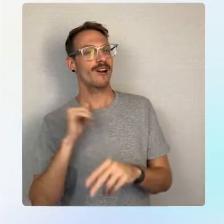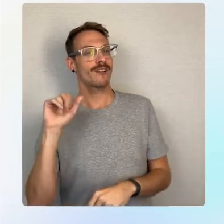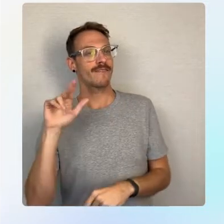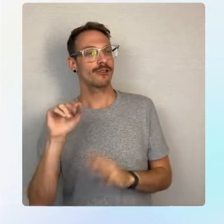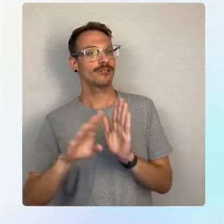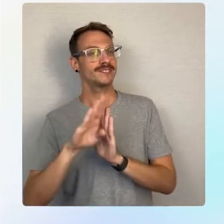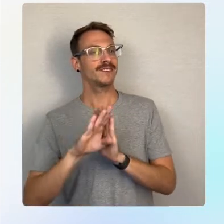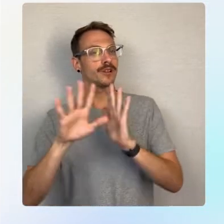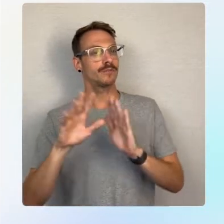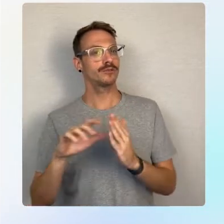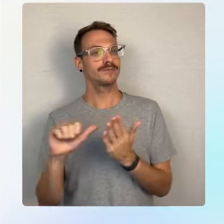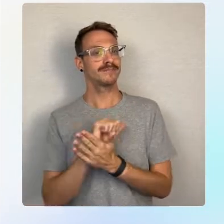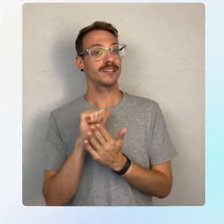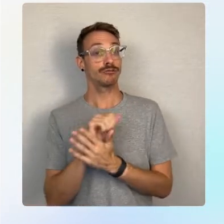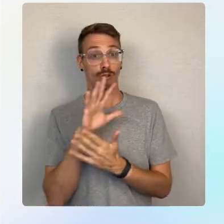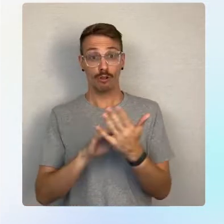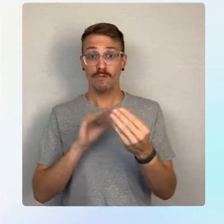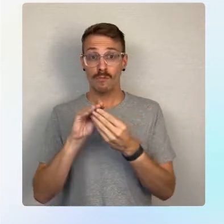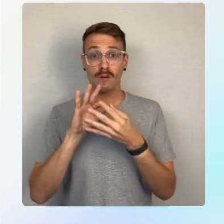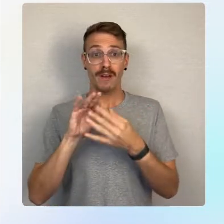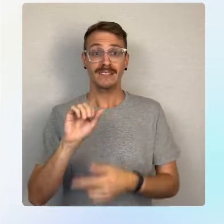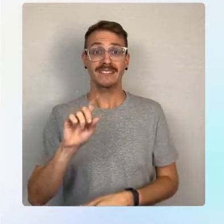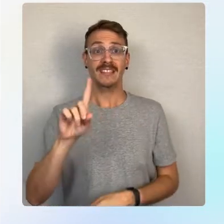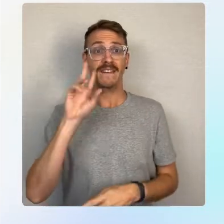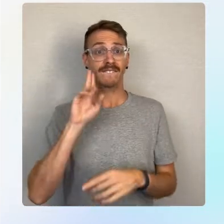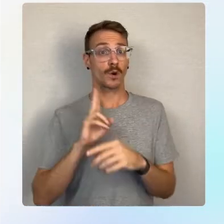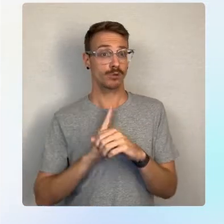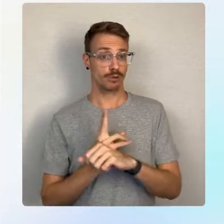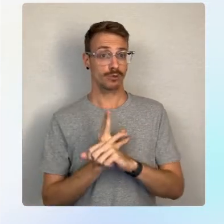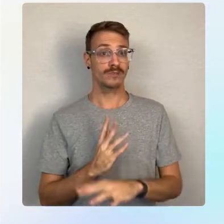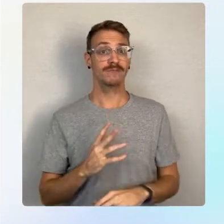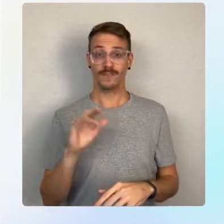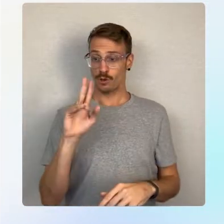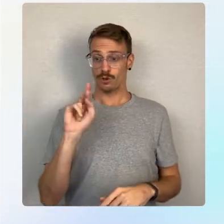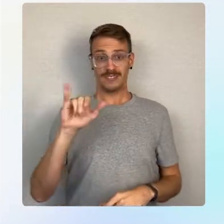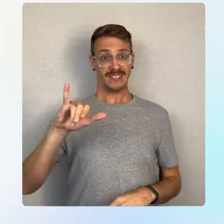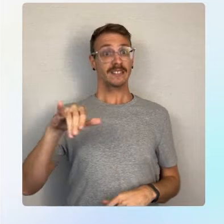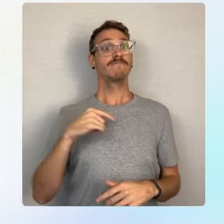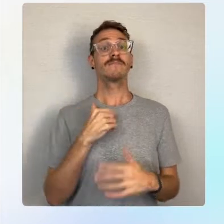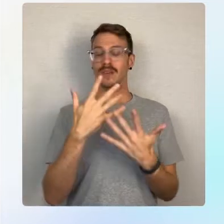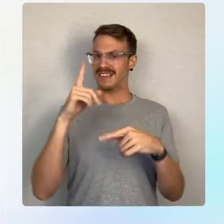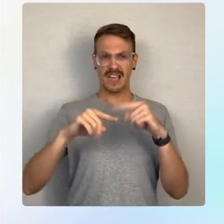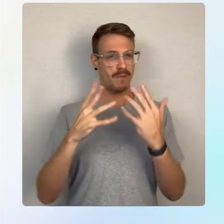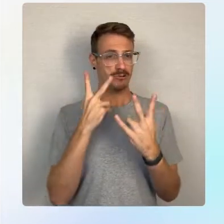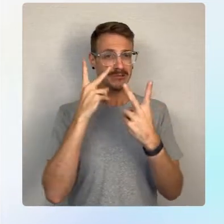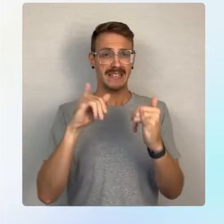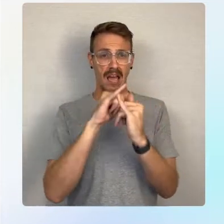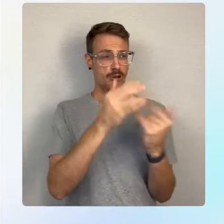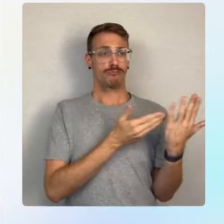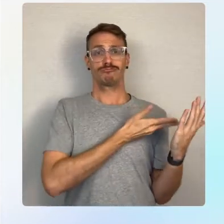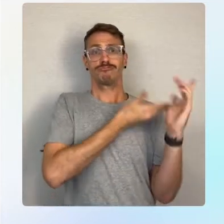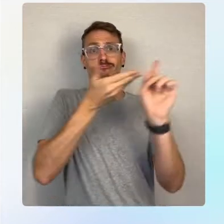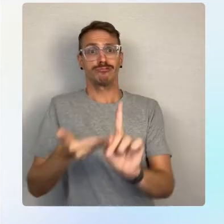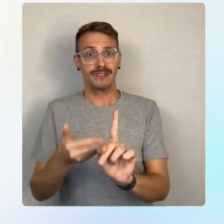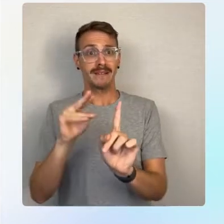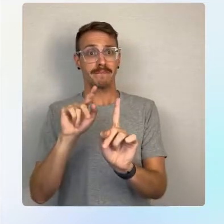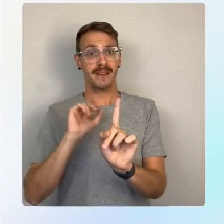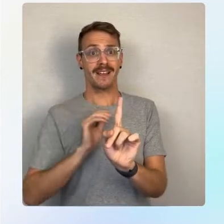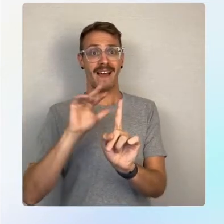to learn more about our SDK for Unity. We can't wait to see the new ways you'll bring Meta Avatars into your experiences,